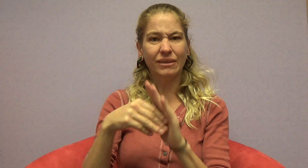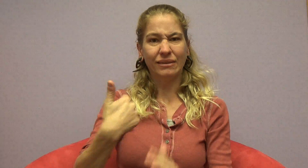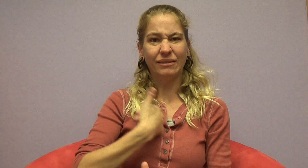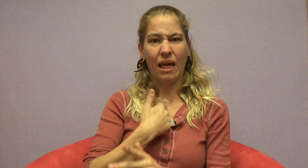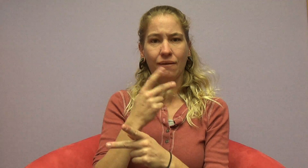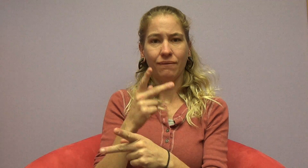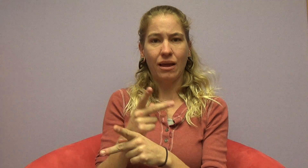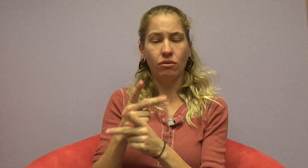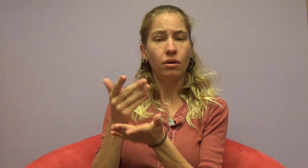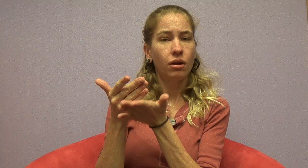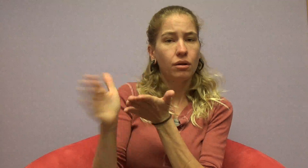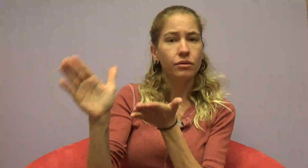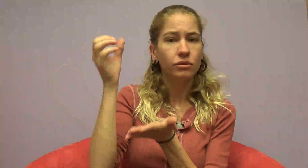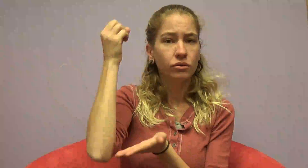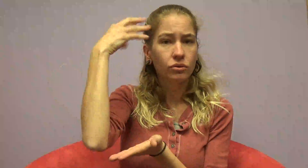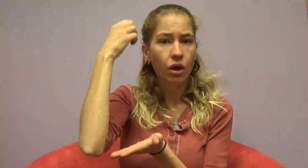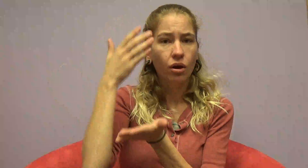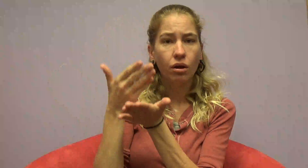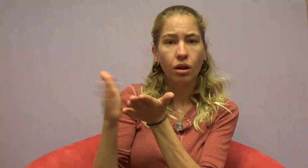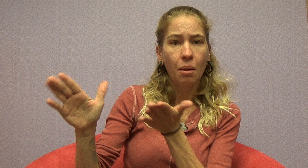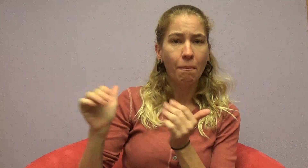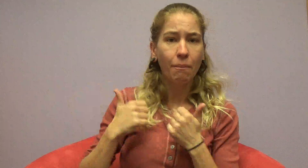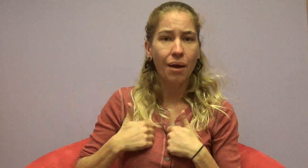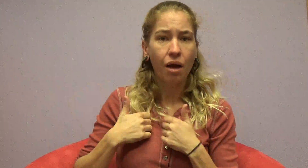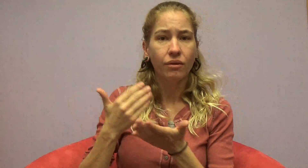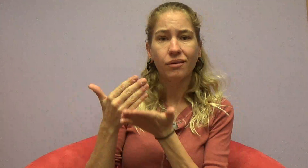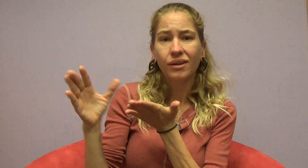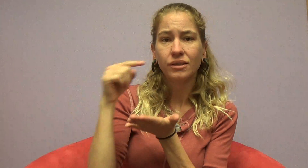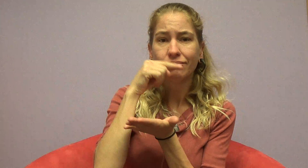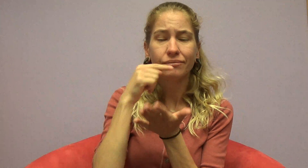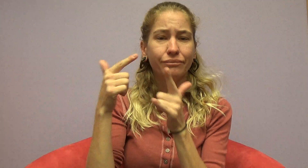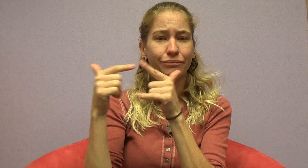declining in self-care, not taking shower, bath, brushing teeth, etc.;